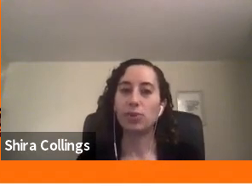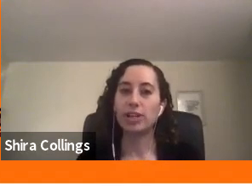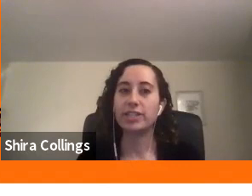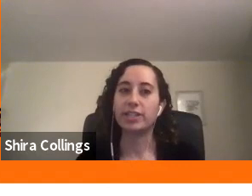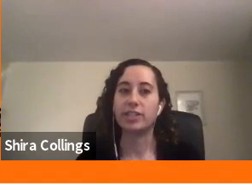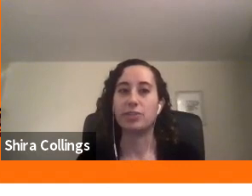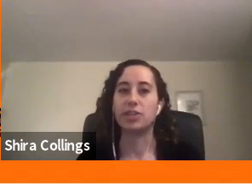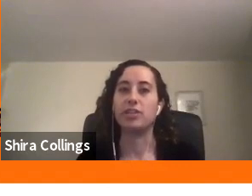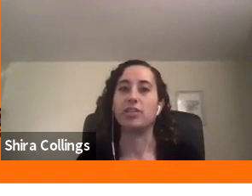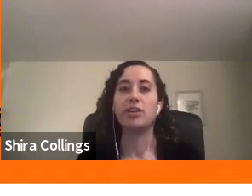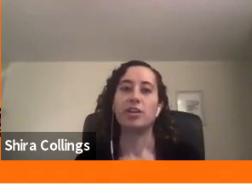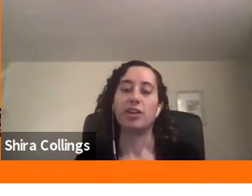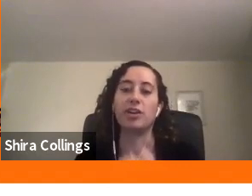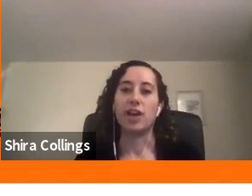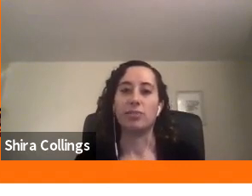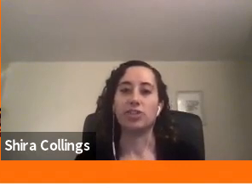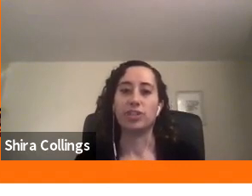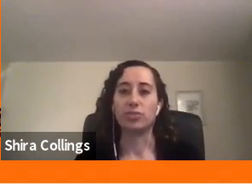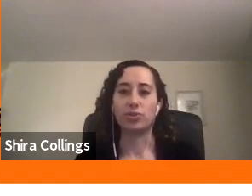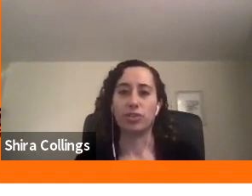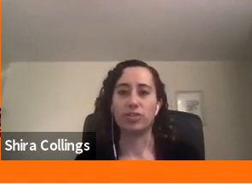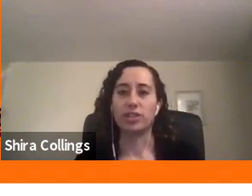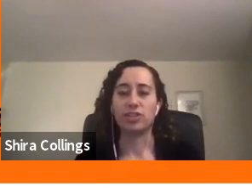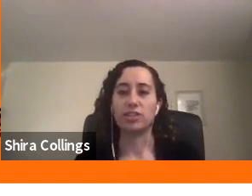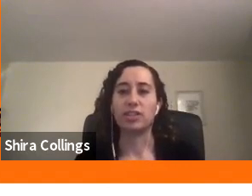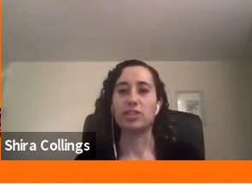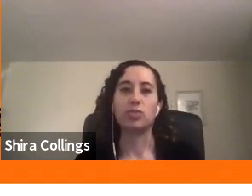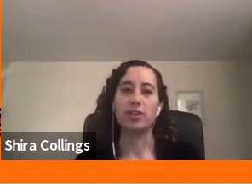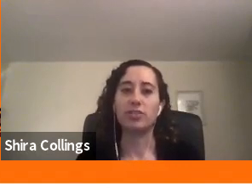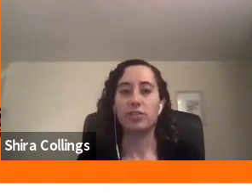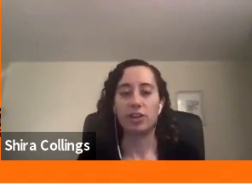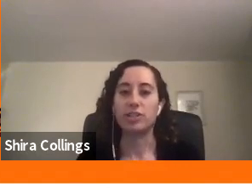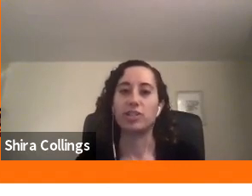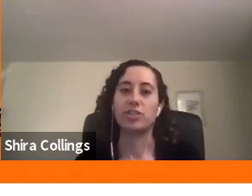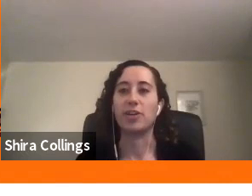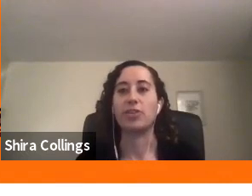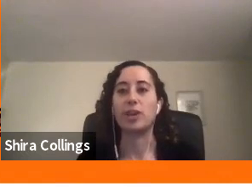stigma directly leading to disordered eating behaviors . 40 to 60